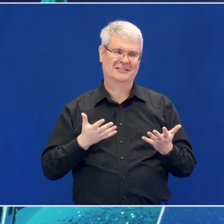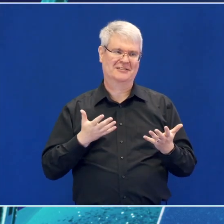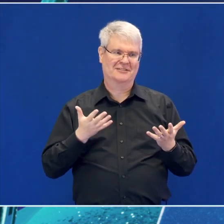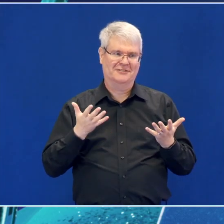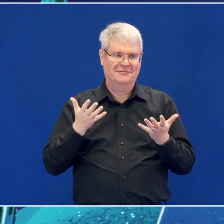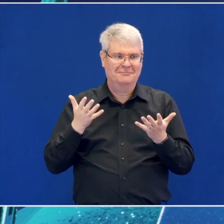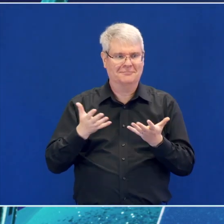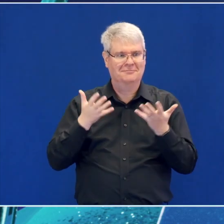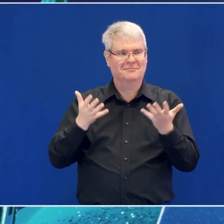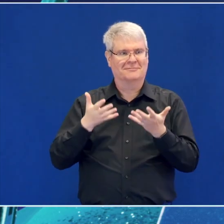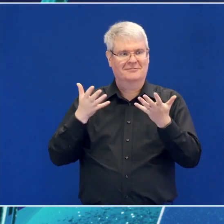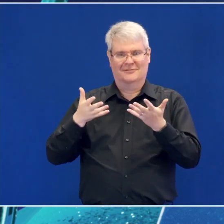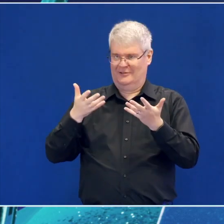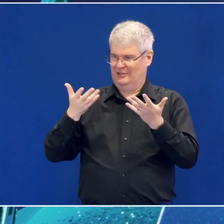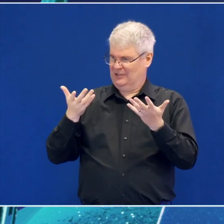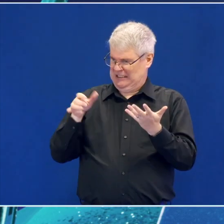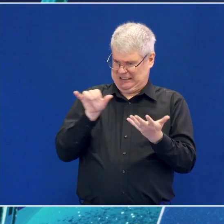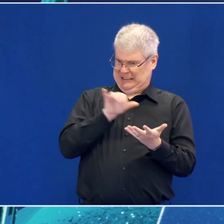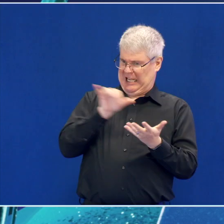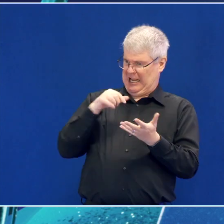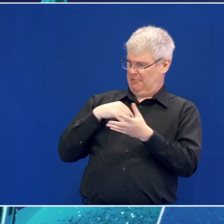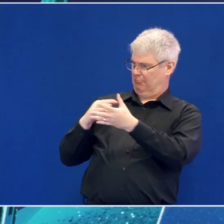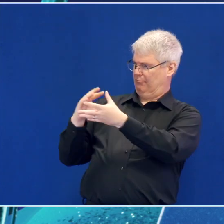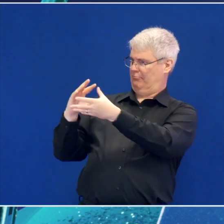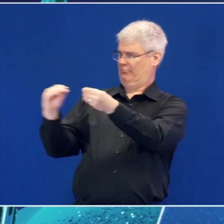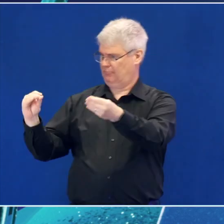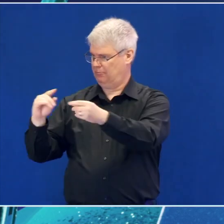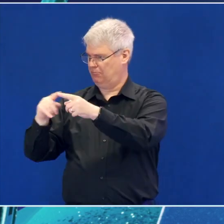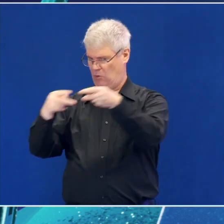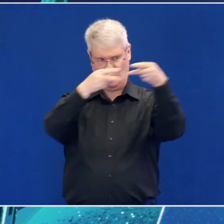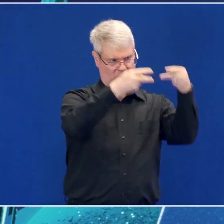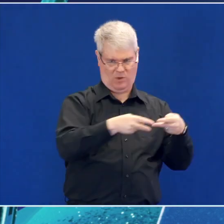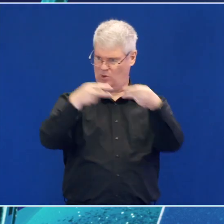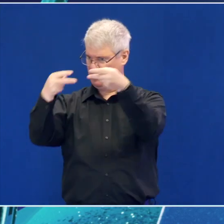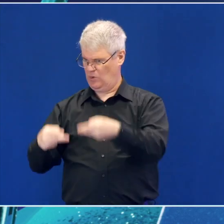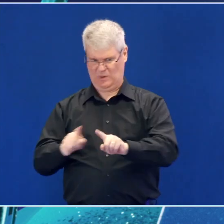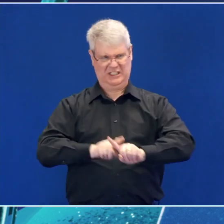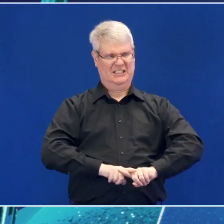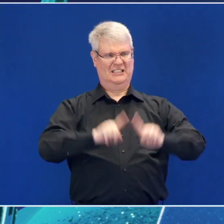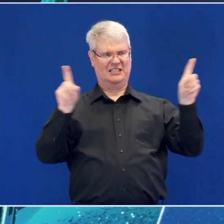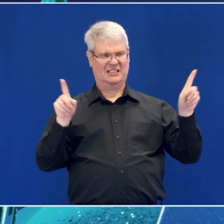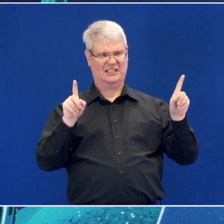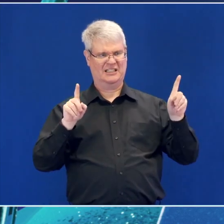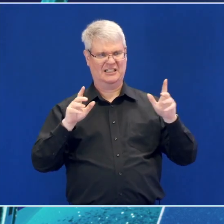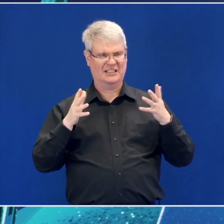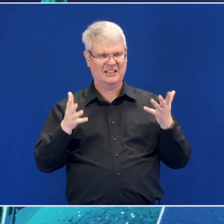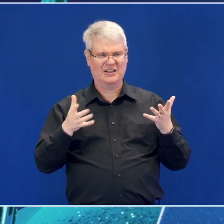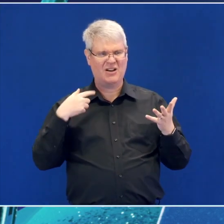that if you ask AI to generate a webpage -- we found so many times there are so many studies out there,